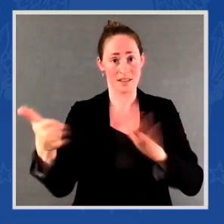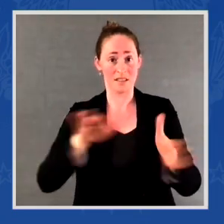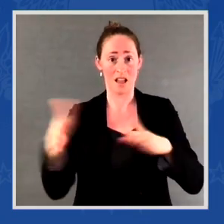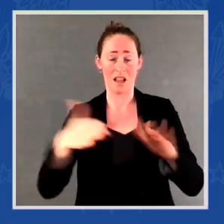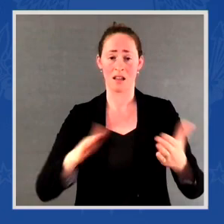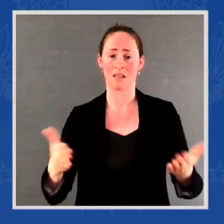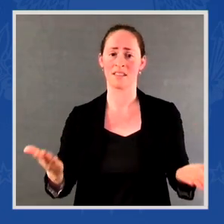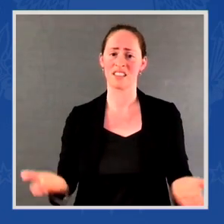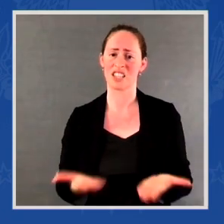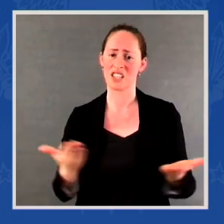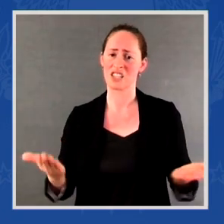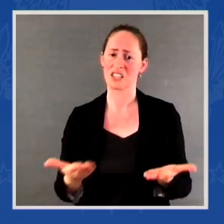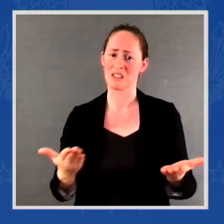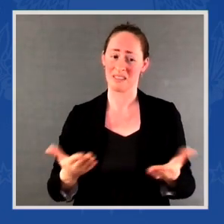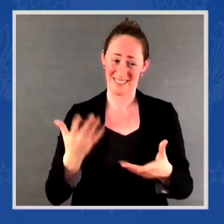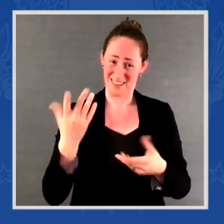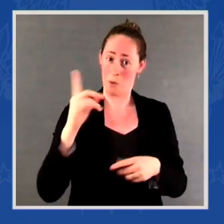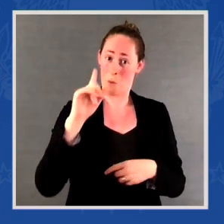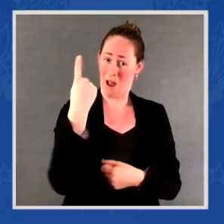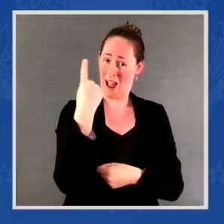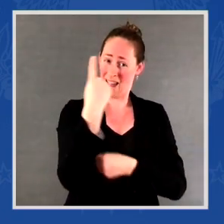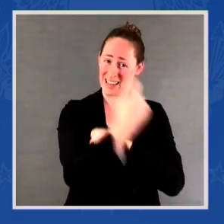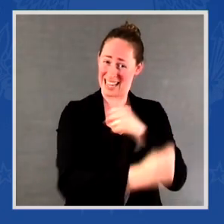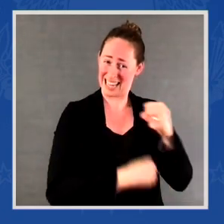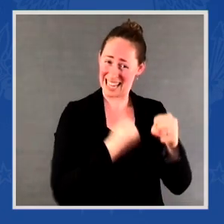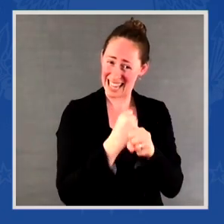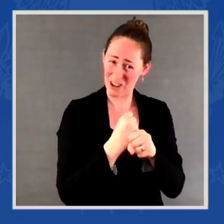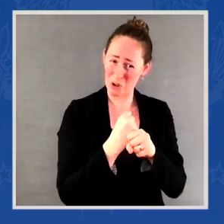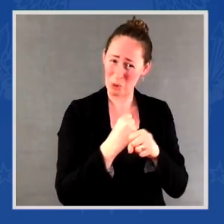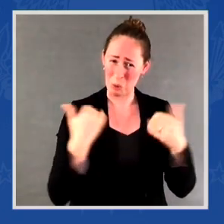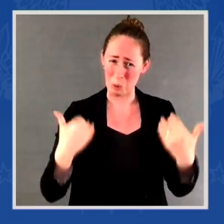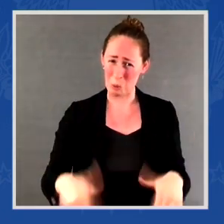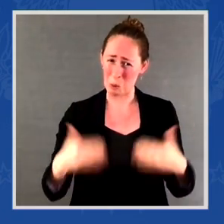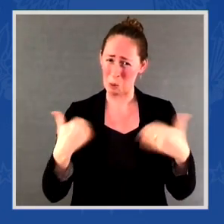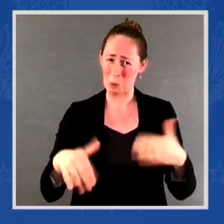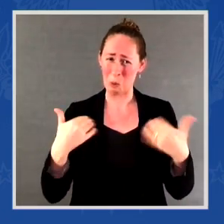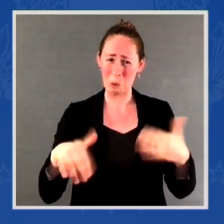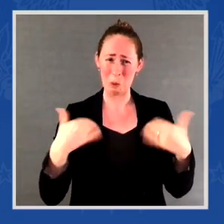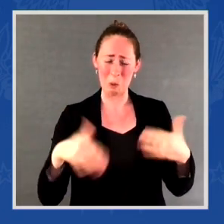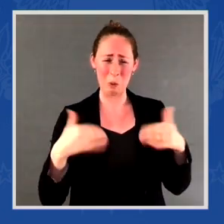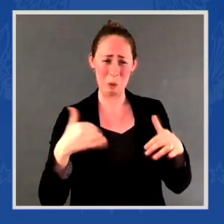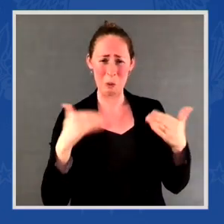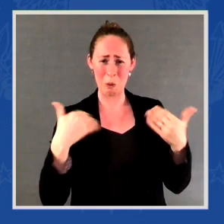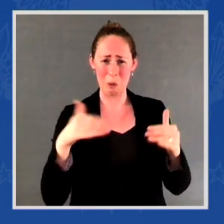That's more than every life lost in World War One, World War